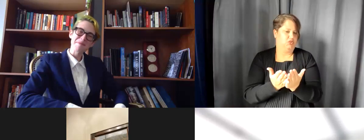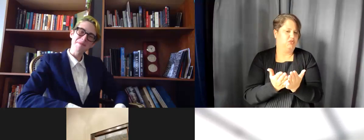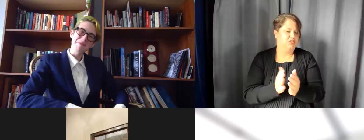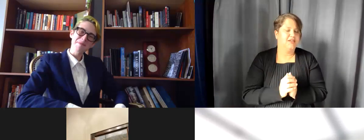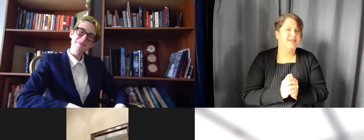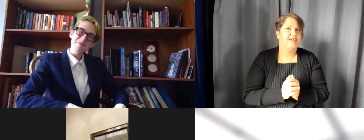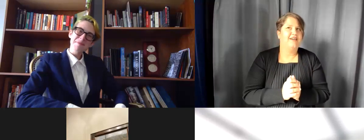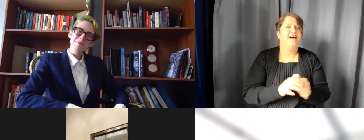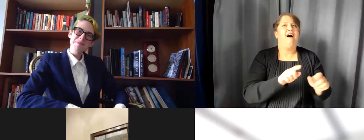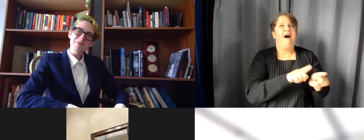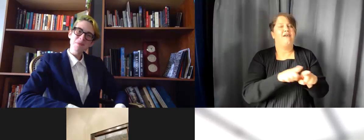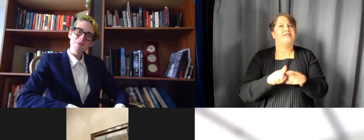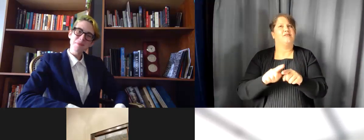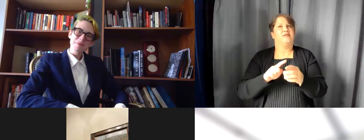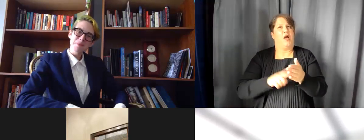Grace: with what you were saying to to reiterate